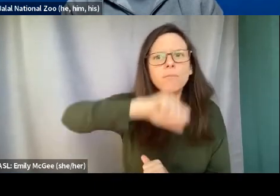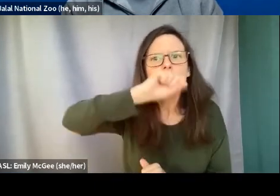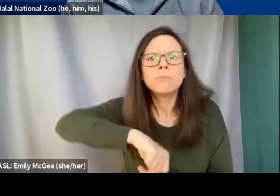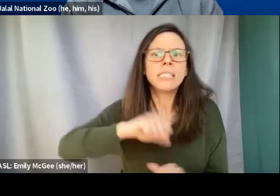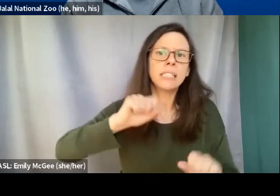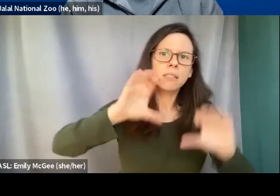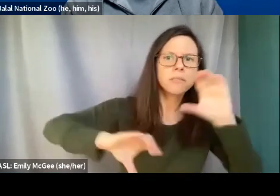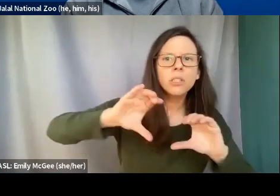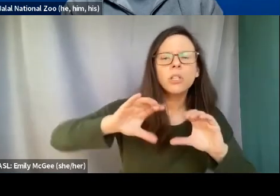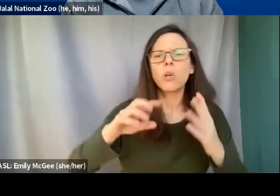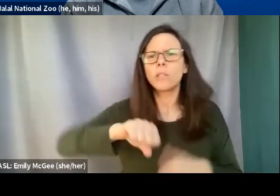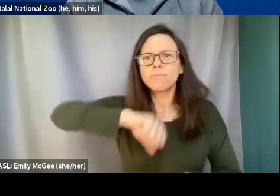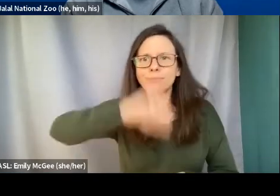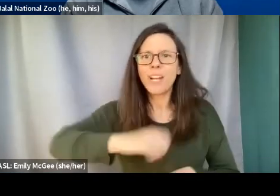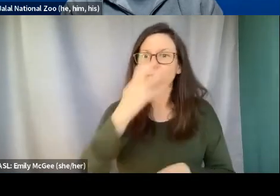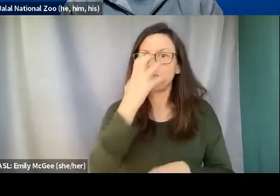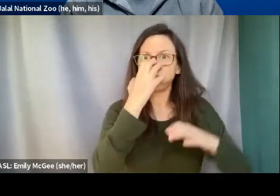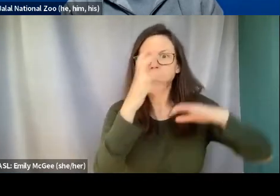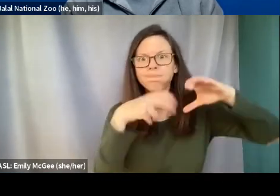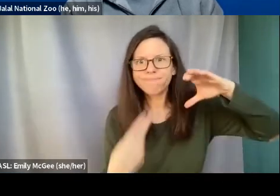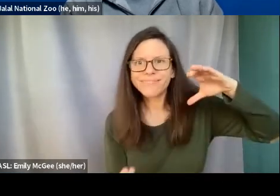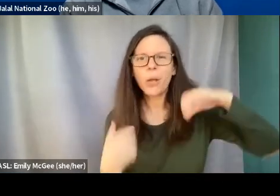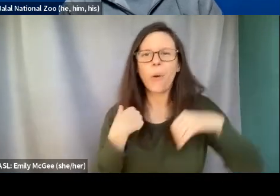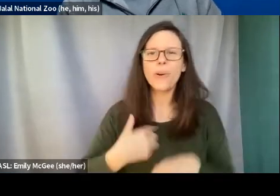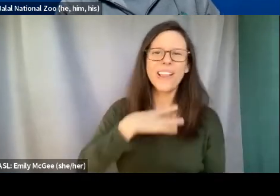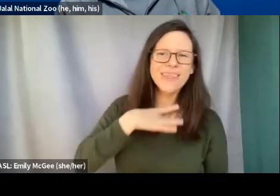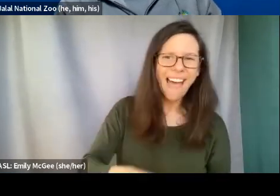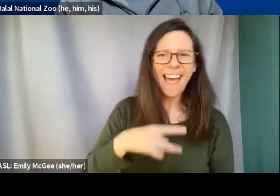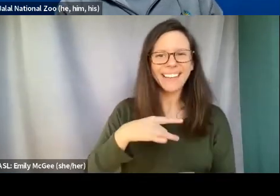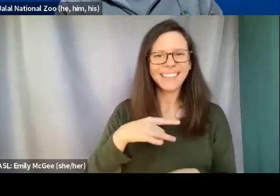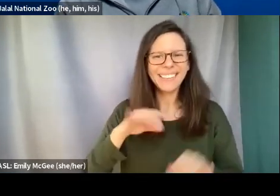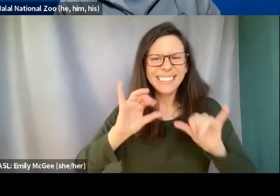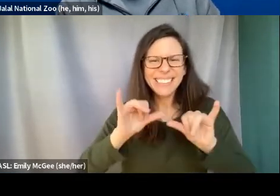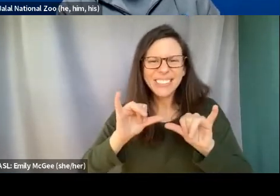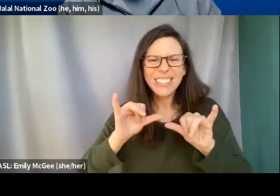or the scuba diving and problem solving and Jalal, what is your favorite part of your job?